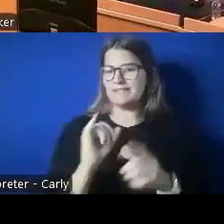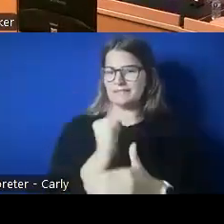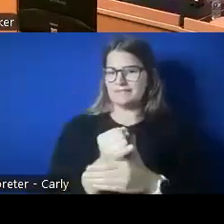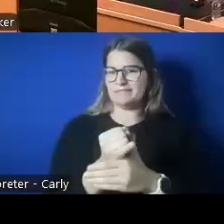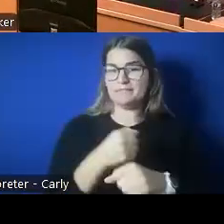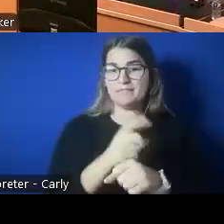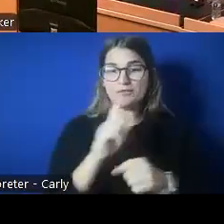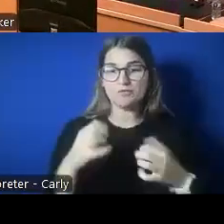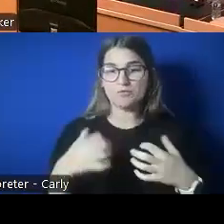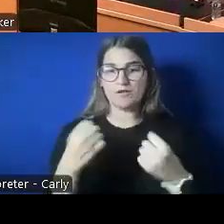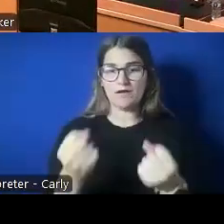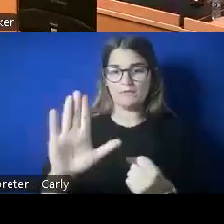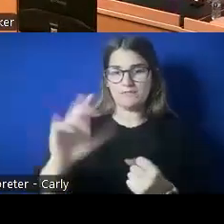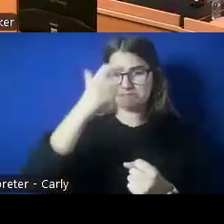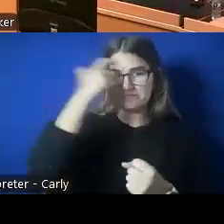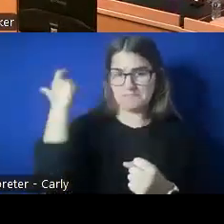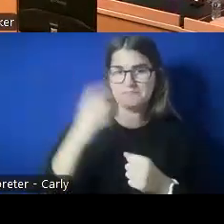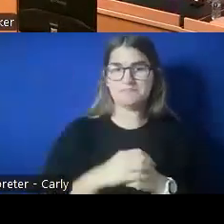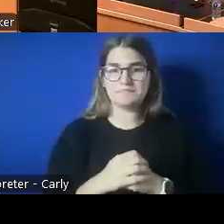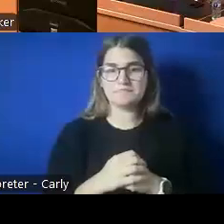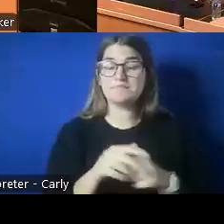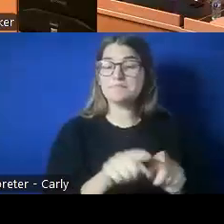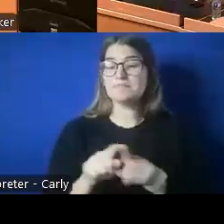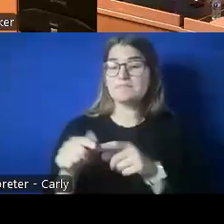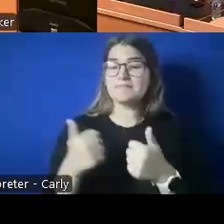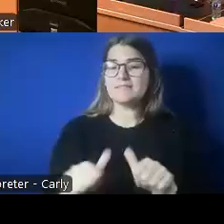the trauma that they've experienced as well as any intergenerational trauma that they've